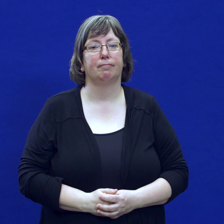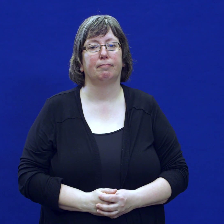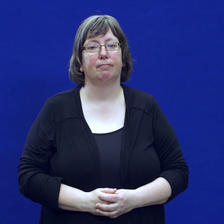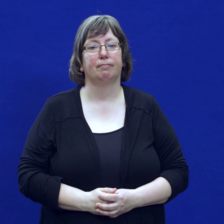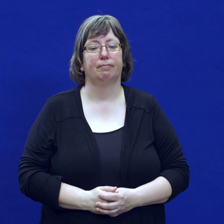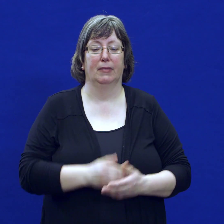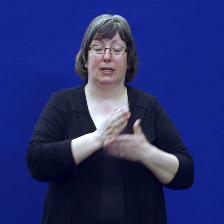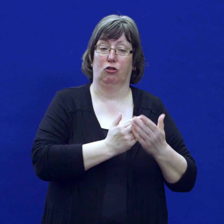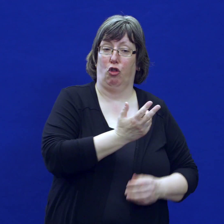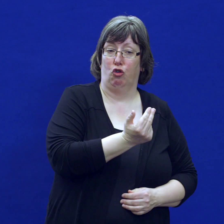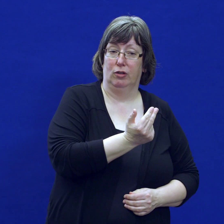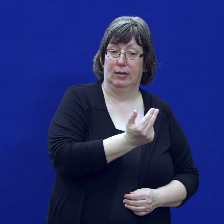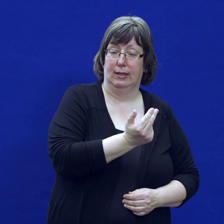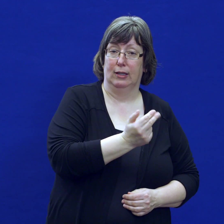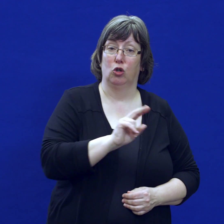section 13 subsection 2